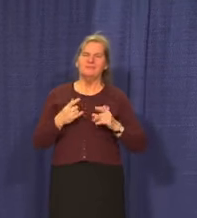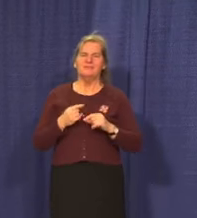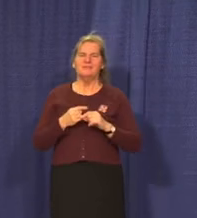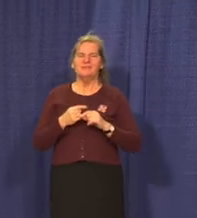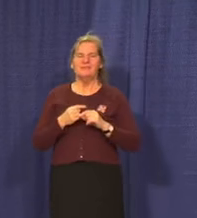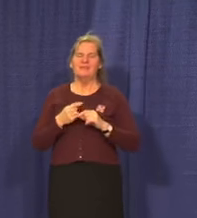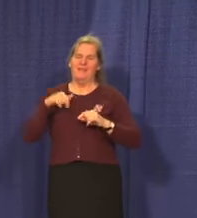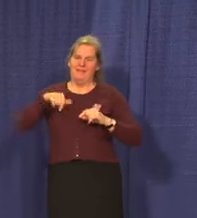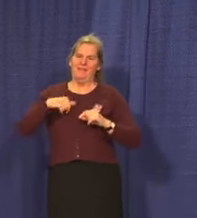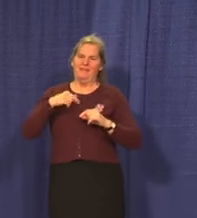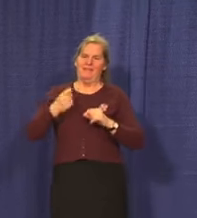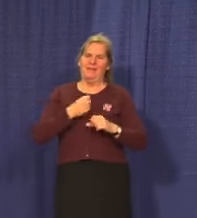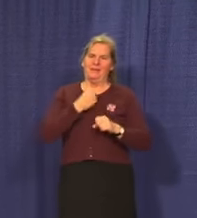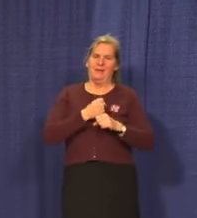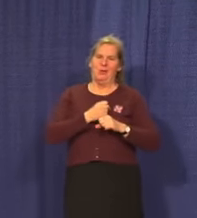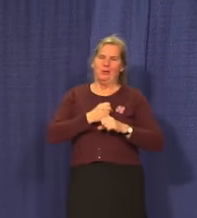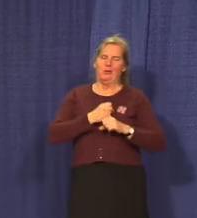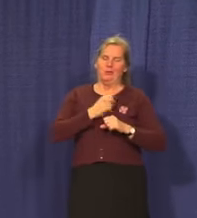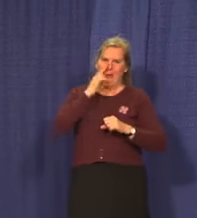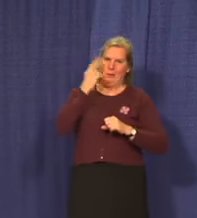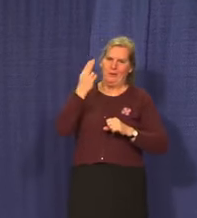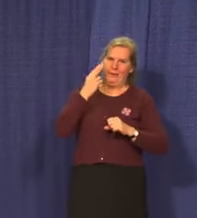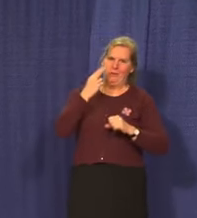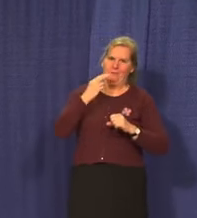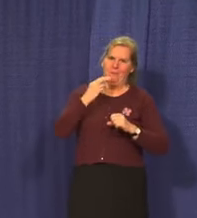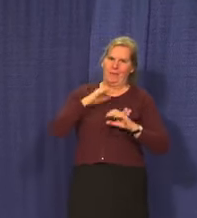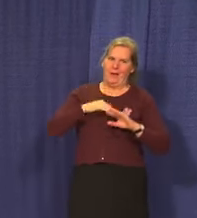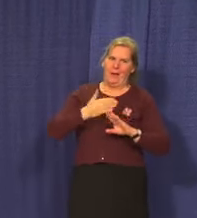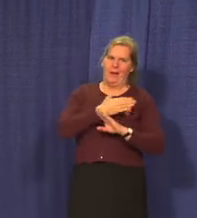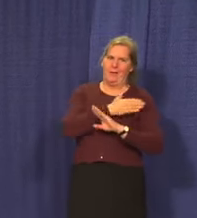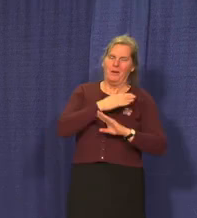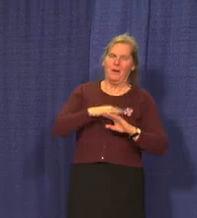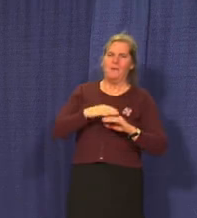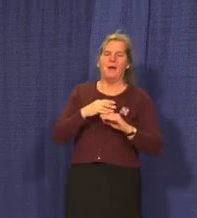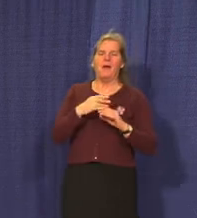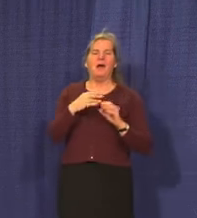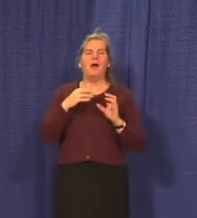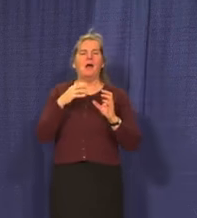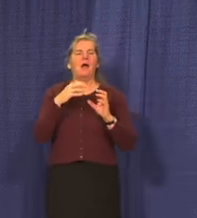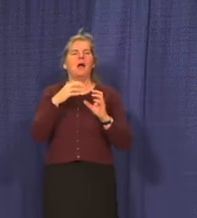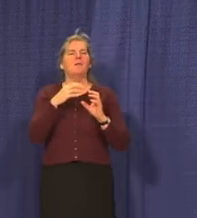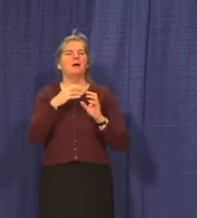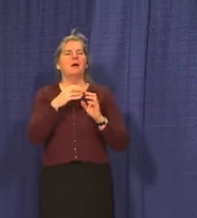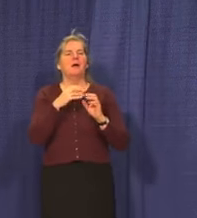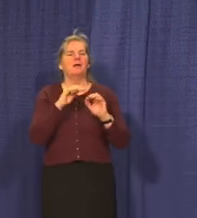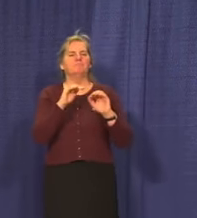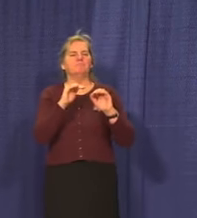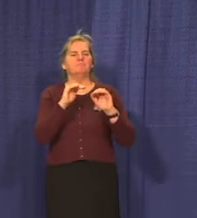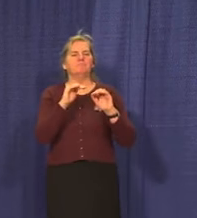HUNKERING DOWN, BUT BY CLOSING THE BUBBLE, I WANT TO REMIND YUKONERS THAT NOW MORE THAN